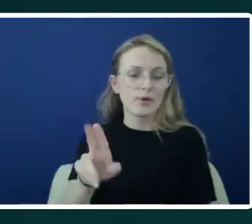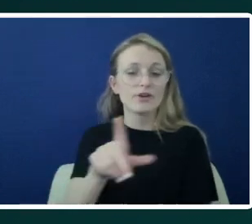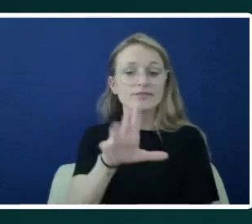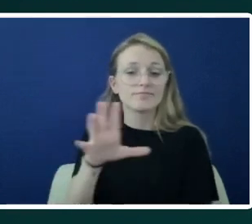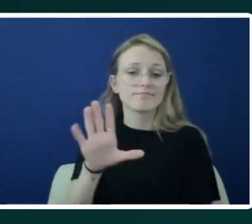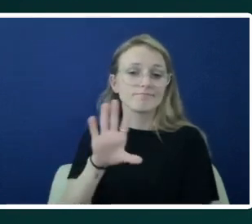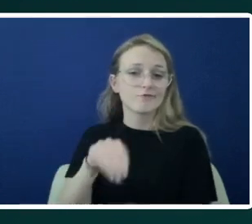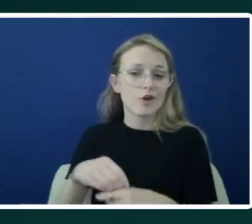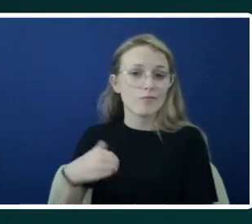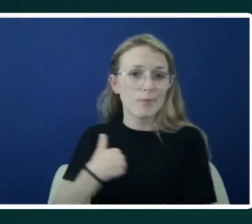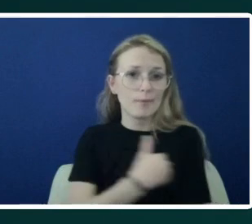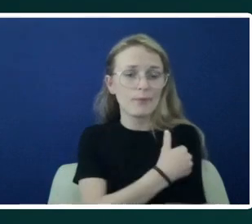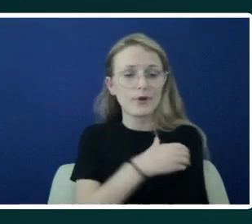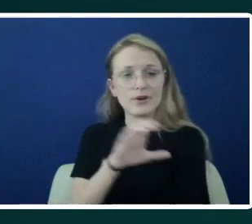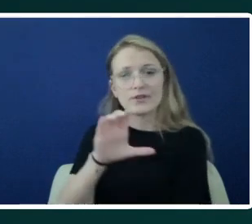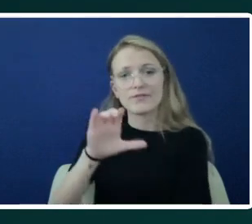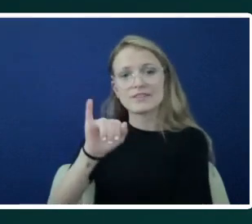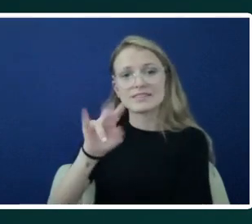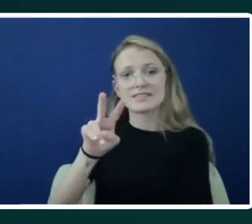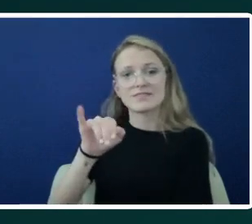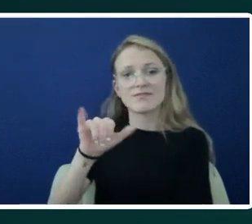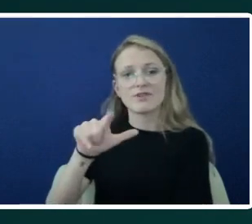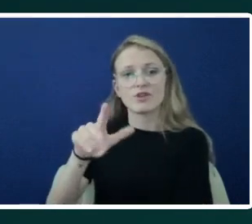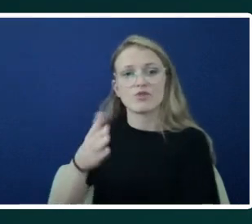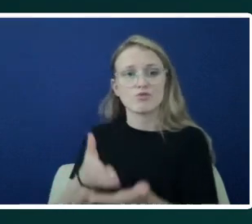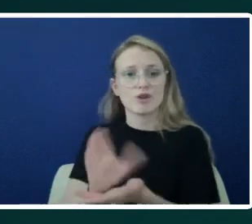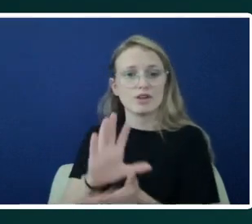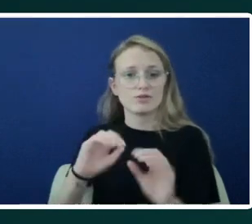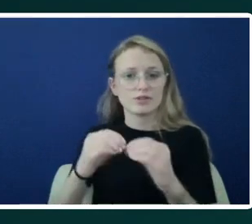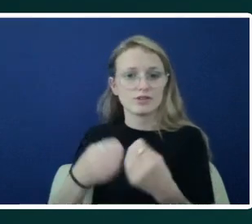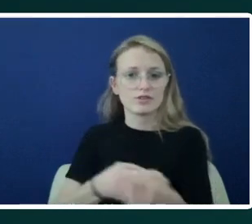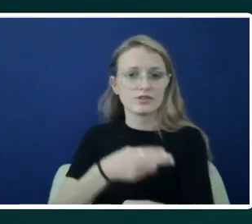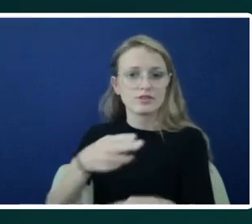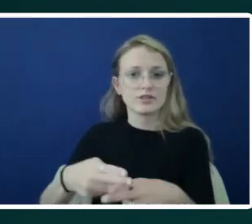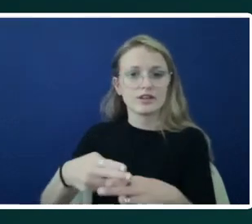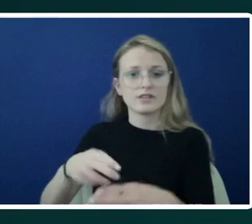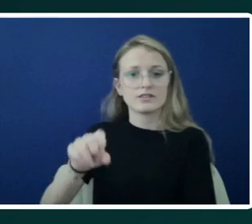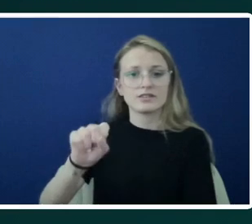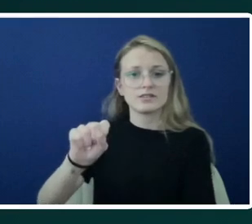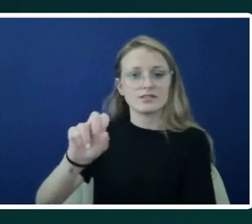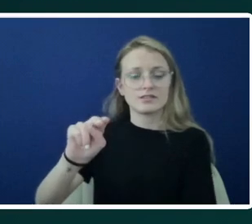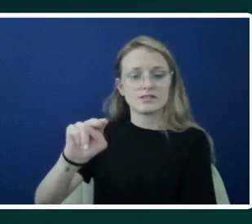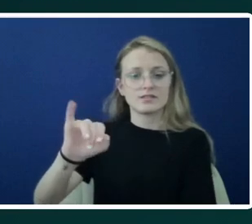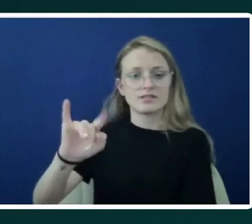civil rights organization called SNCC, or Student Nonviolent Coordinating Committee.